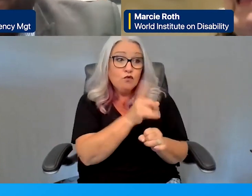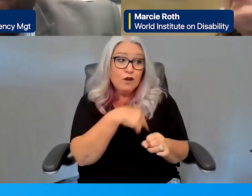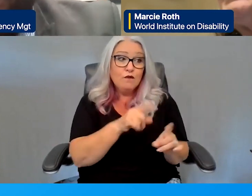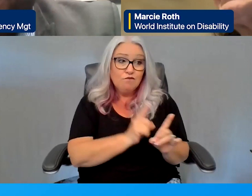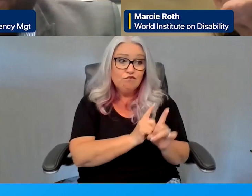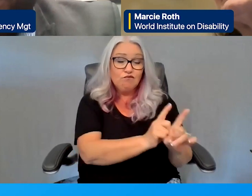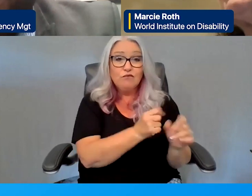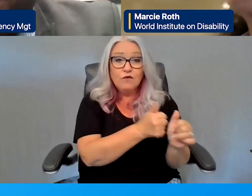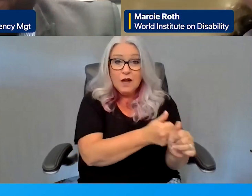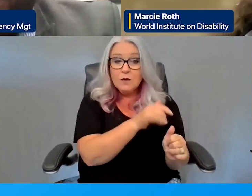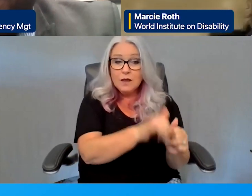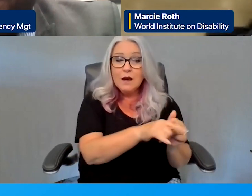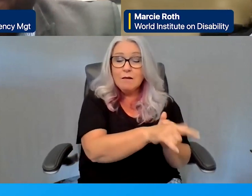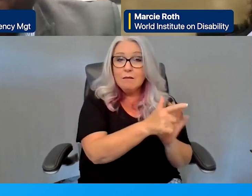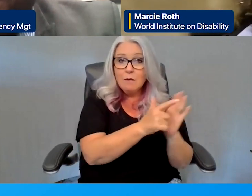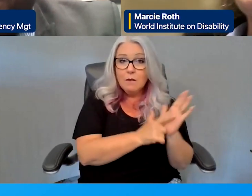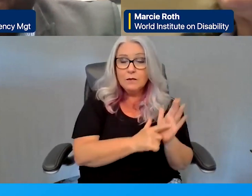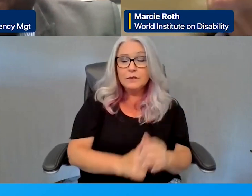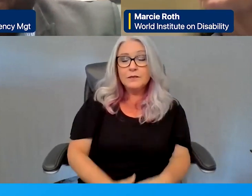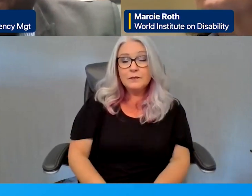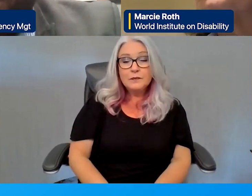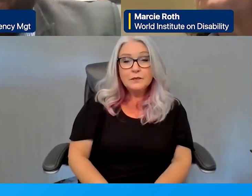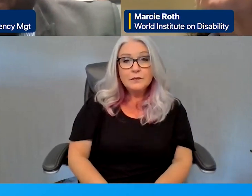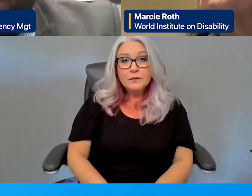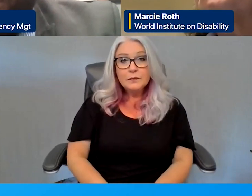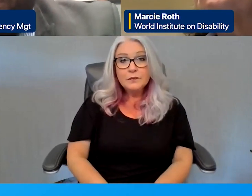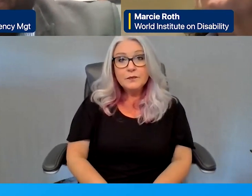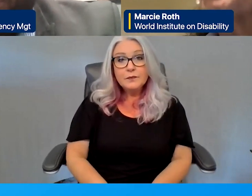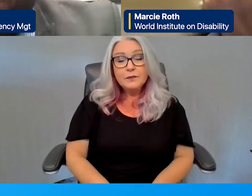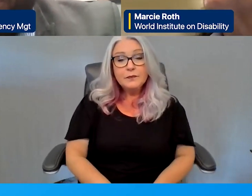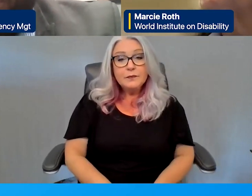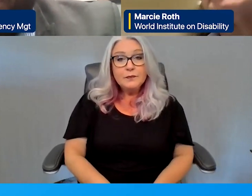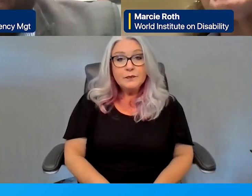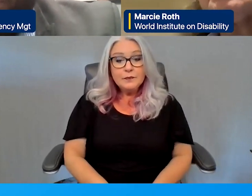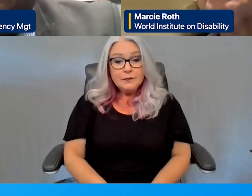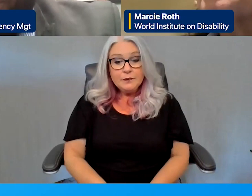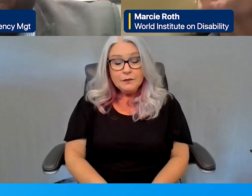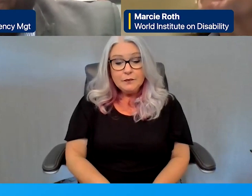And if they sub grant those